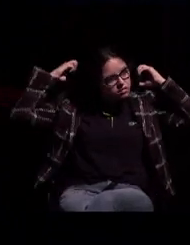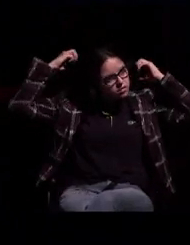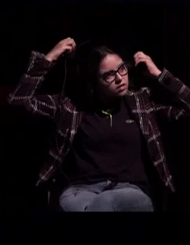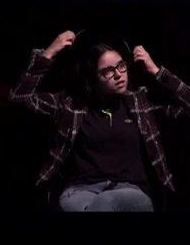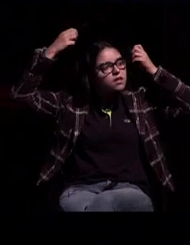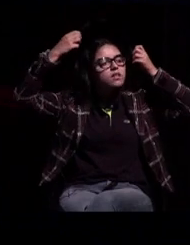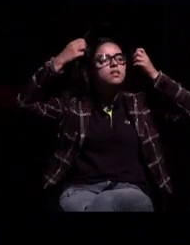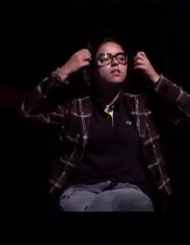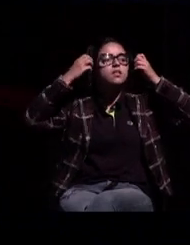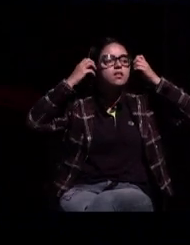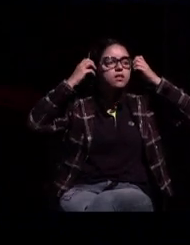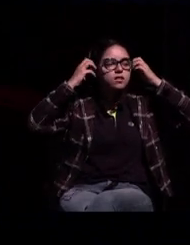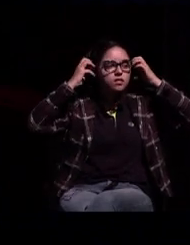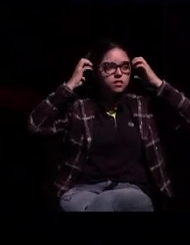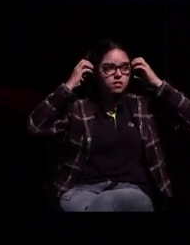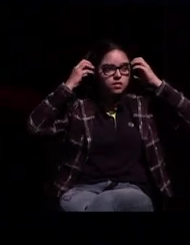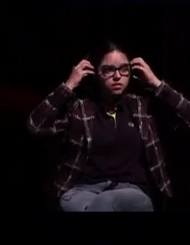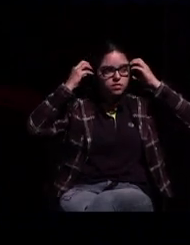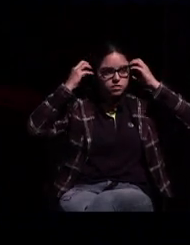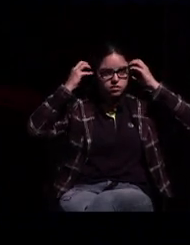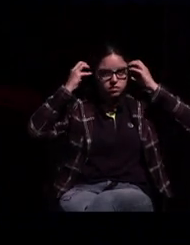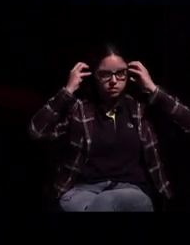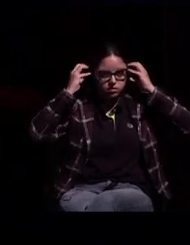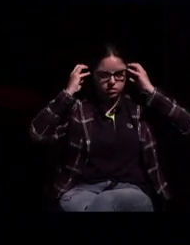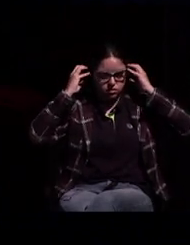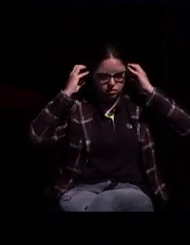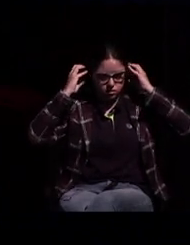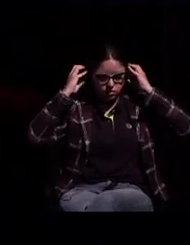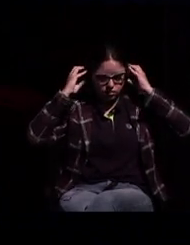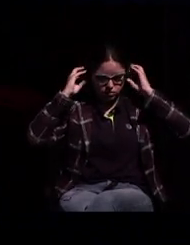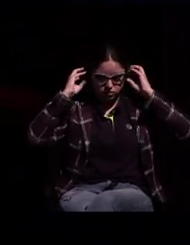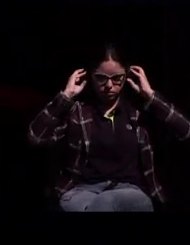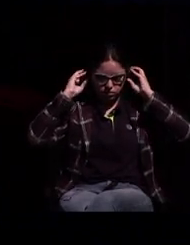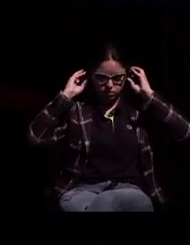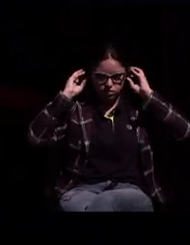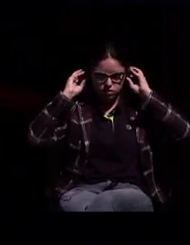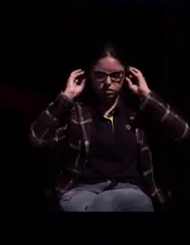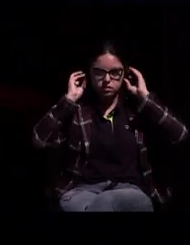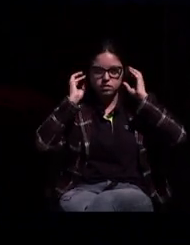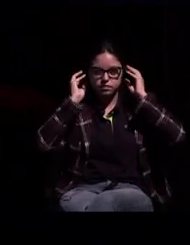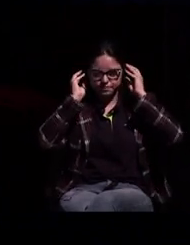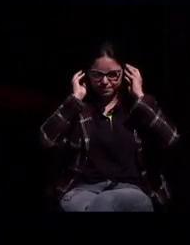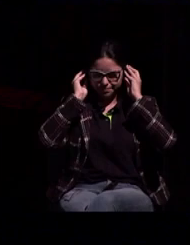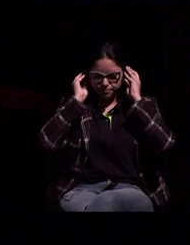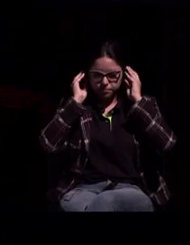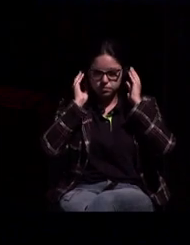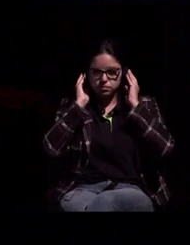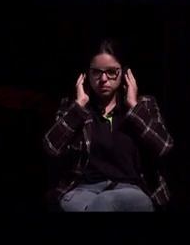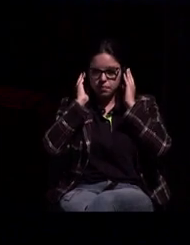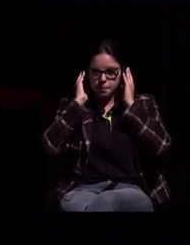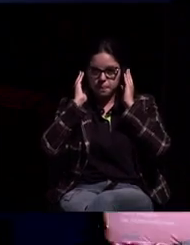the territory. A hotel, for example, may have a well-decorated room,